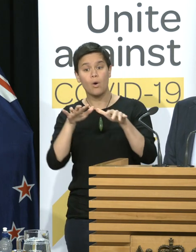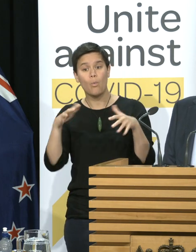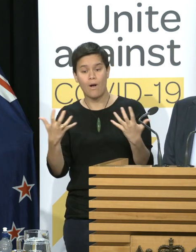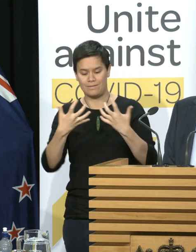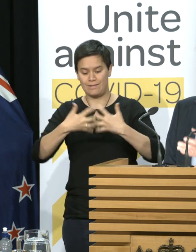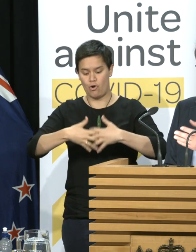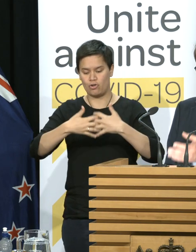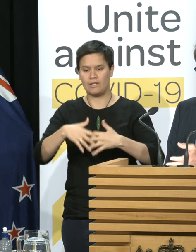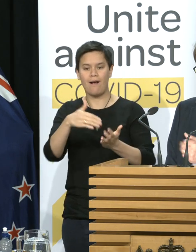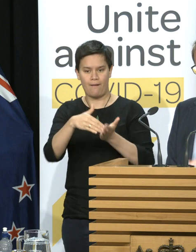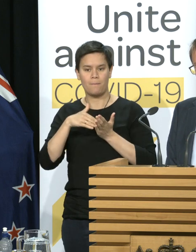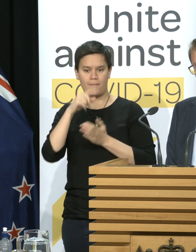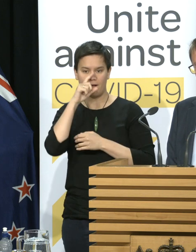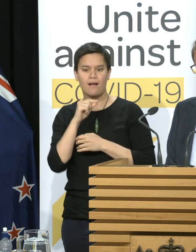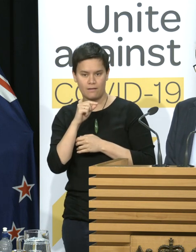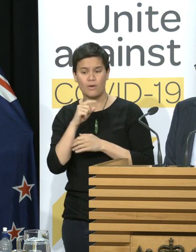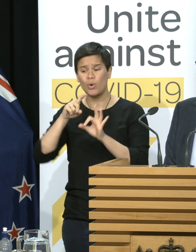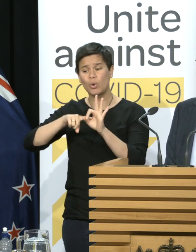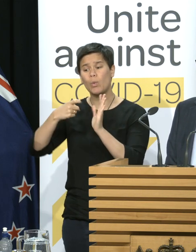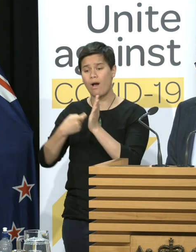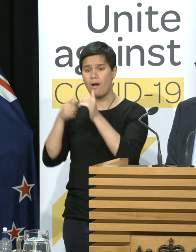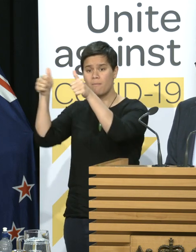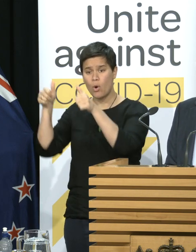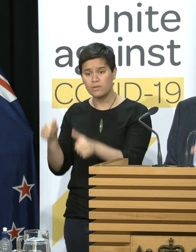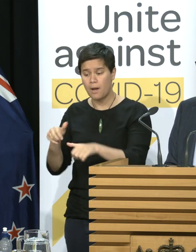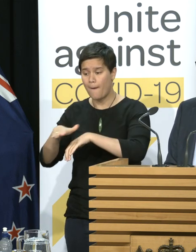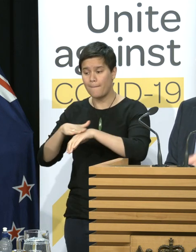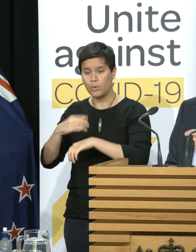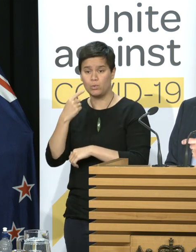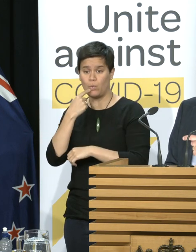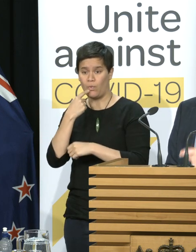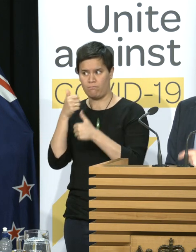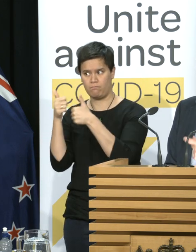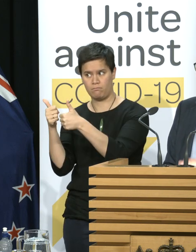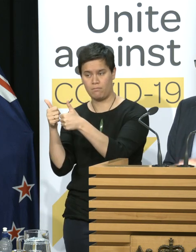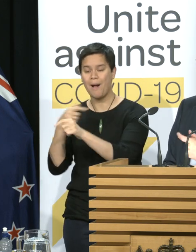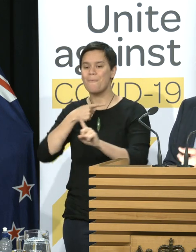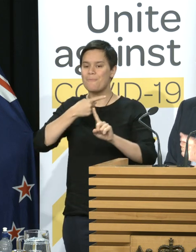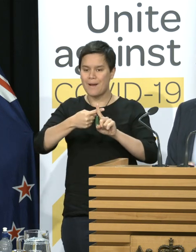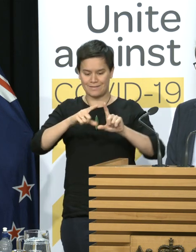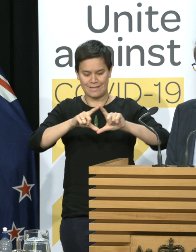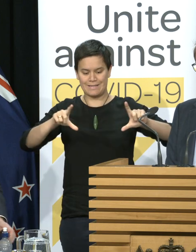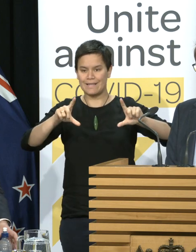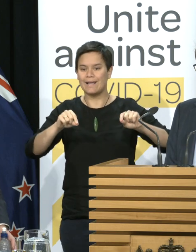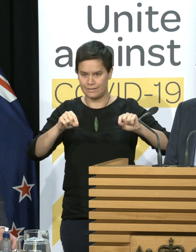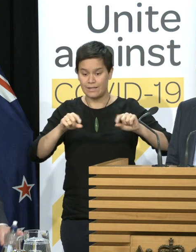So the QR codes and the Bluetooth technology, but also the ticketing. Now of course some people on sell or give their tickets away.